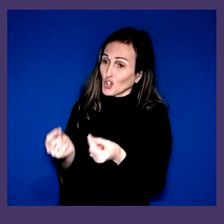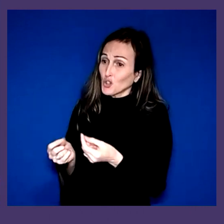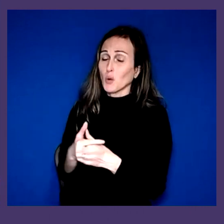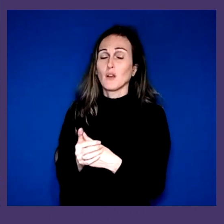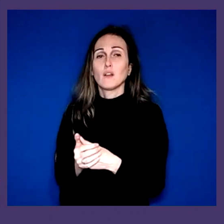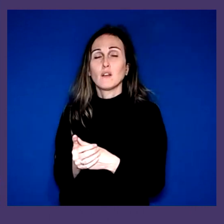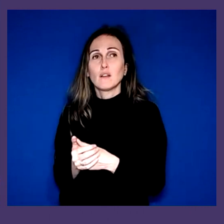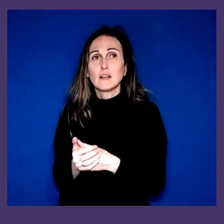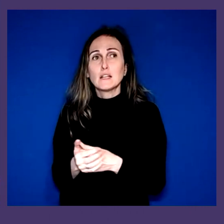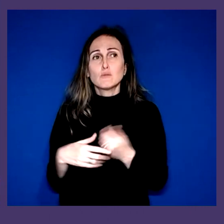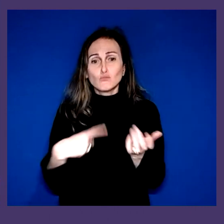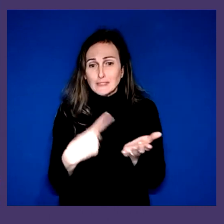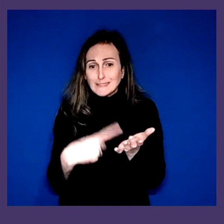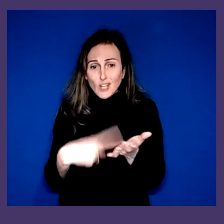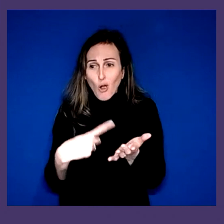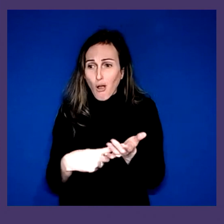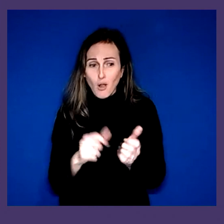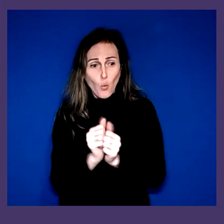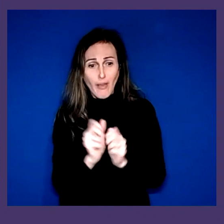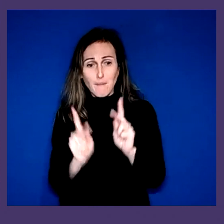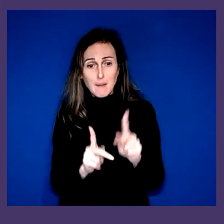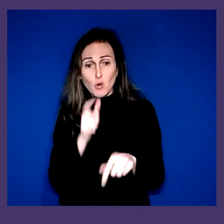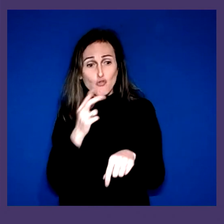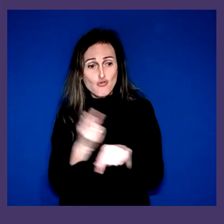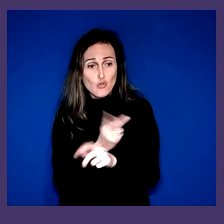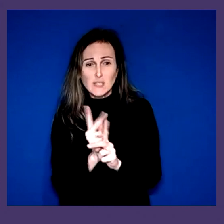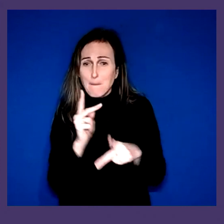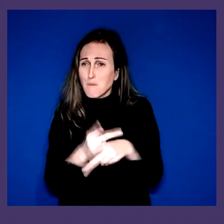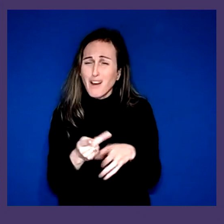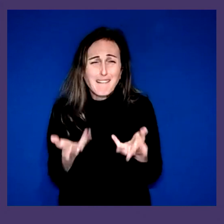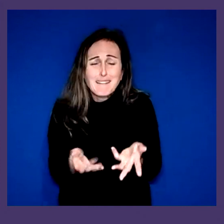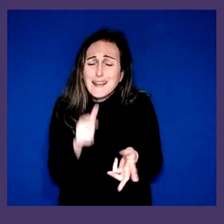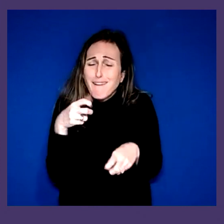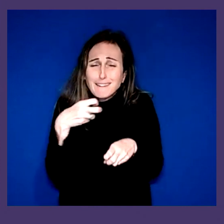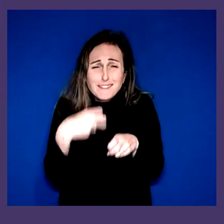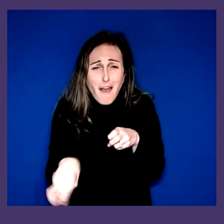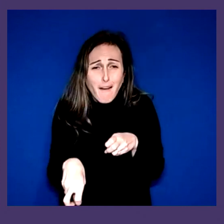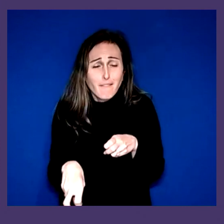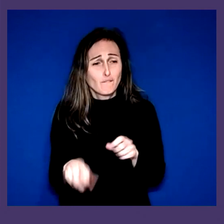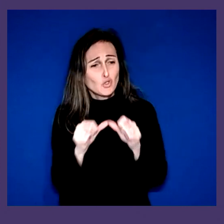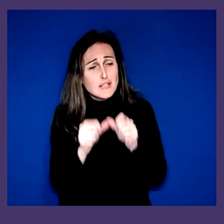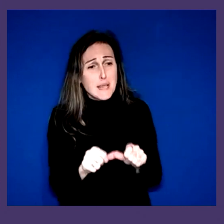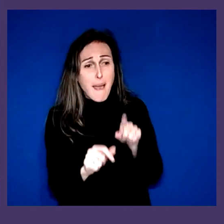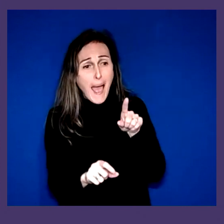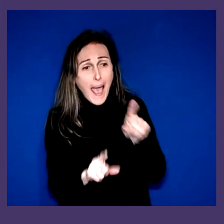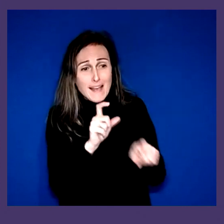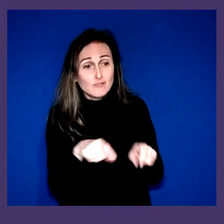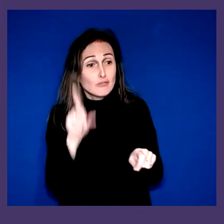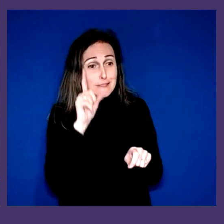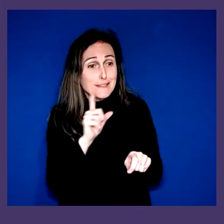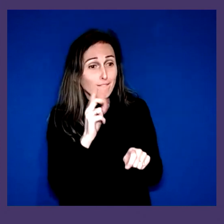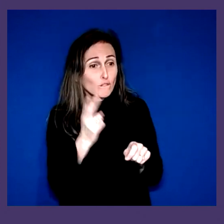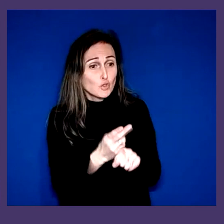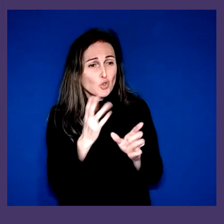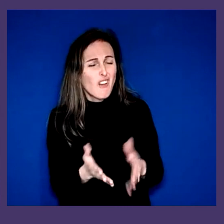just keep talking to them and they will tell you quite openly and willingly what they need and then we go build. So, that's just how it is.